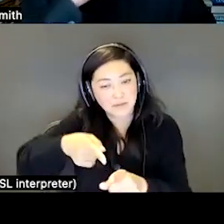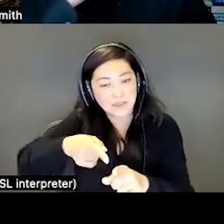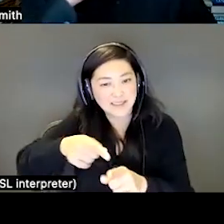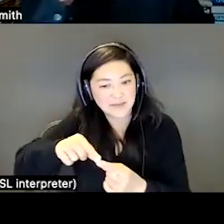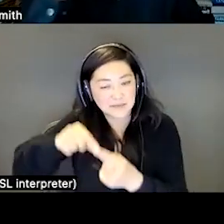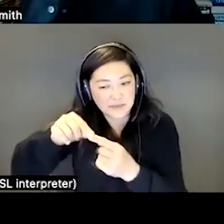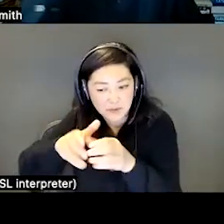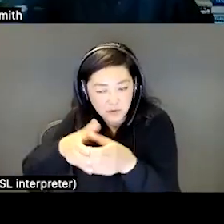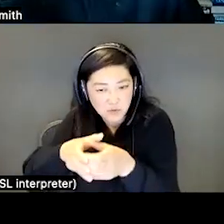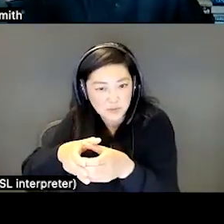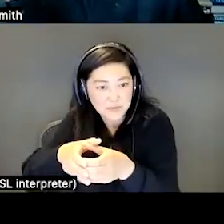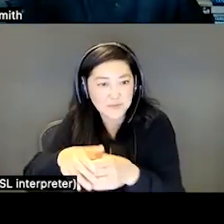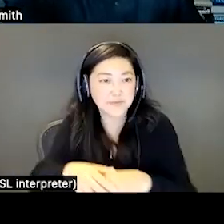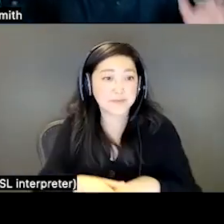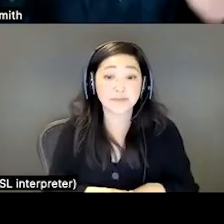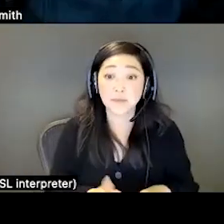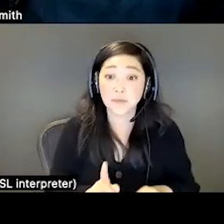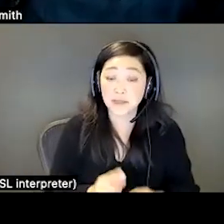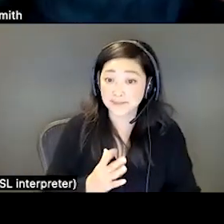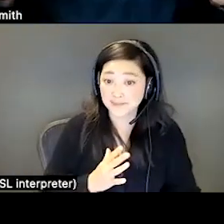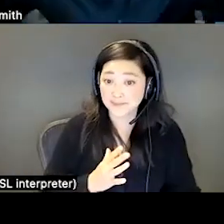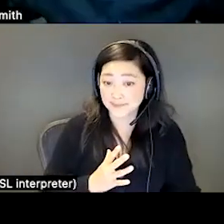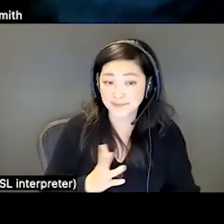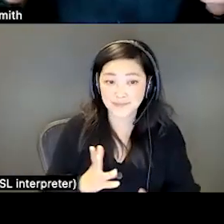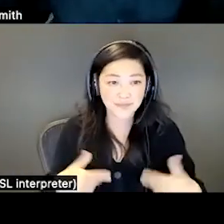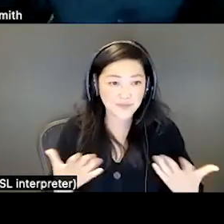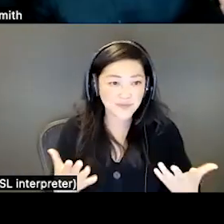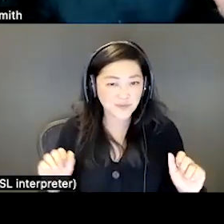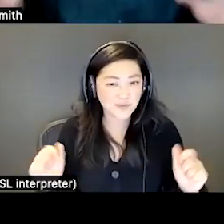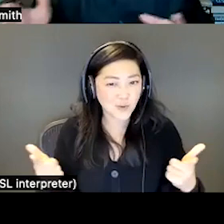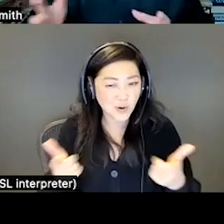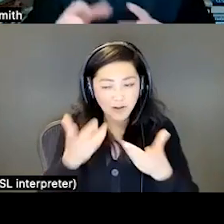But the good news is all this data, all these opportunities,